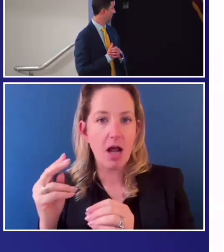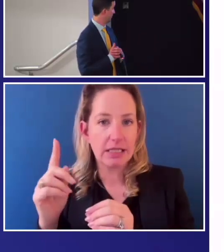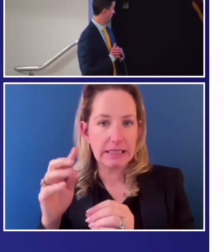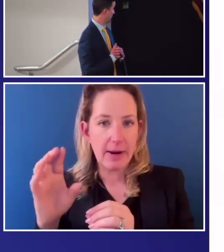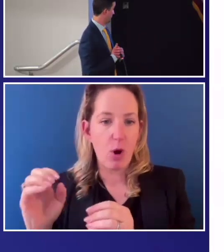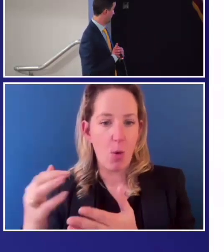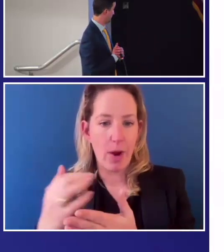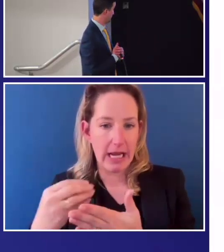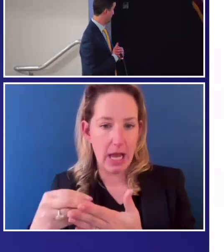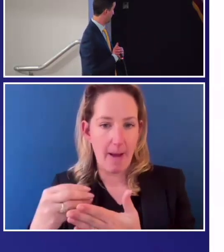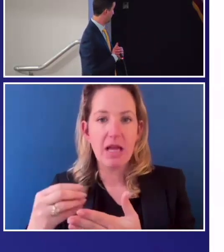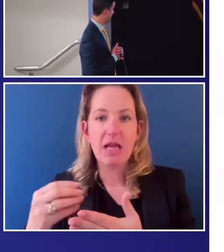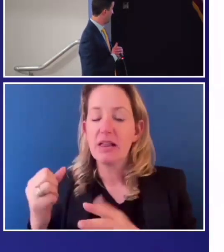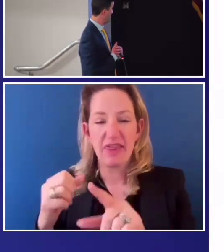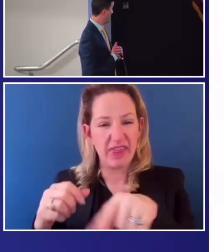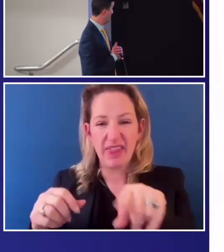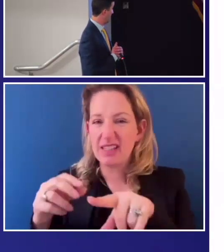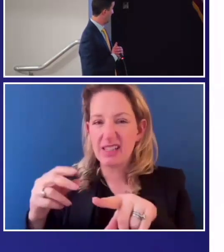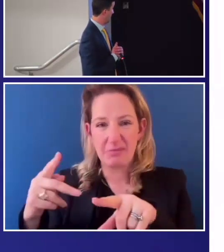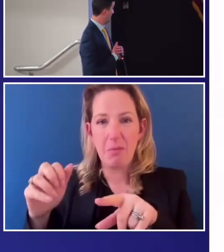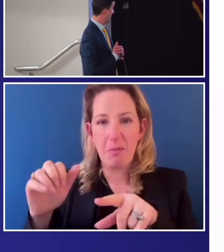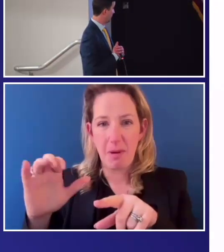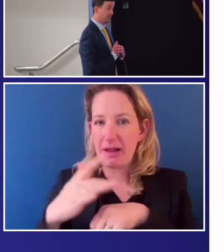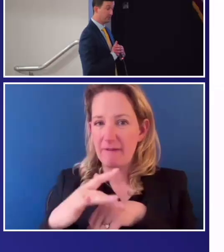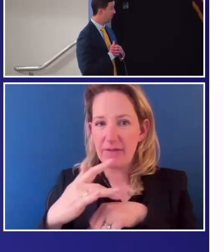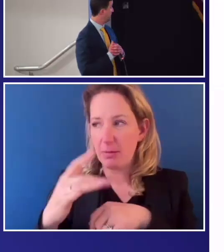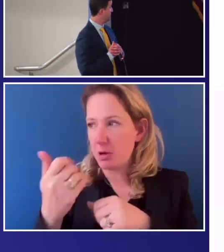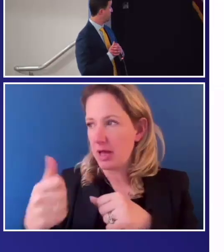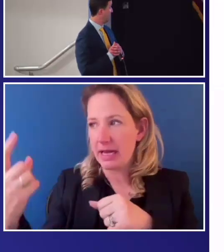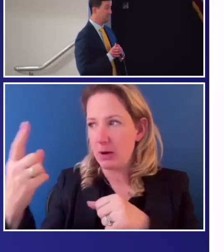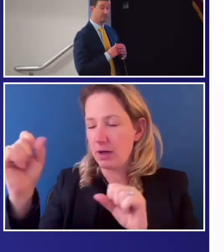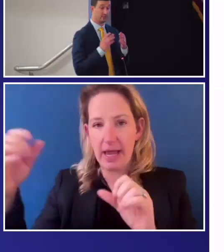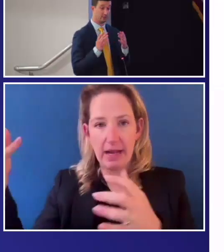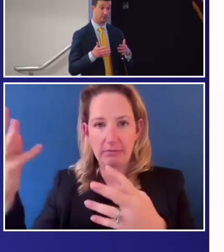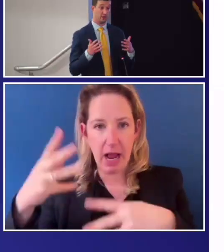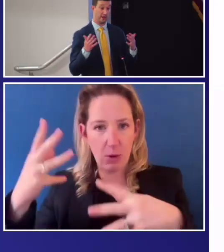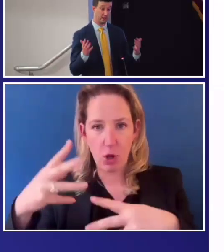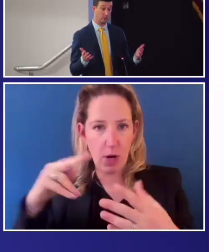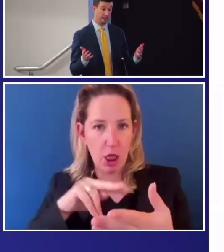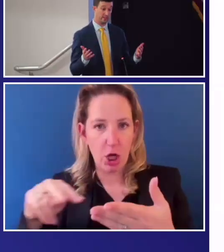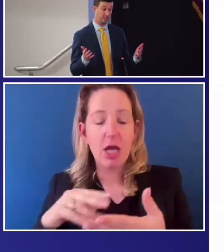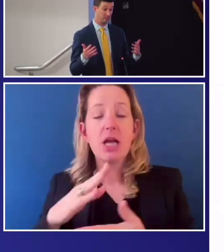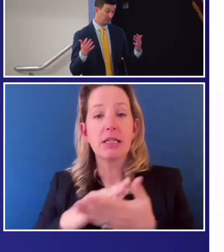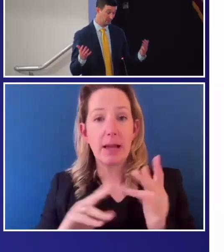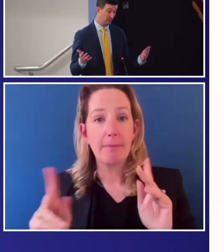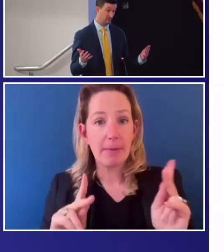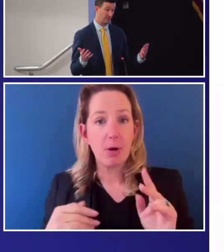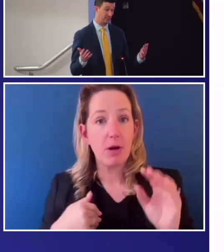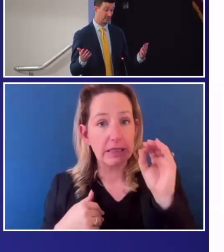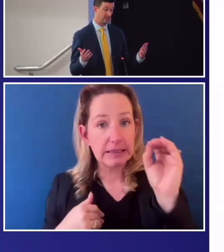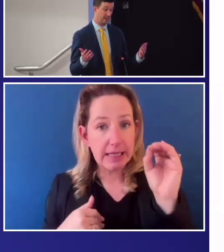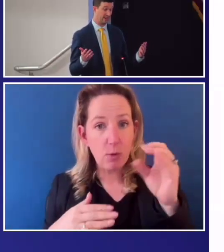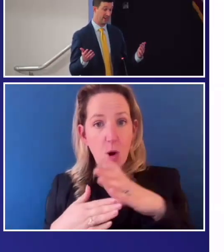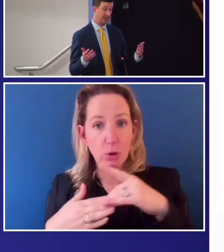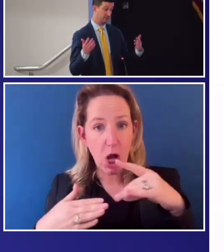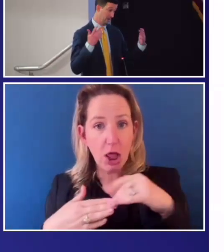these thresholds and numbers themselves. There are some people who have a $0 annual income, even though they're classified as